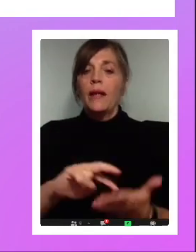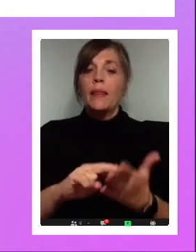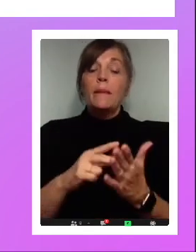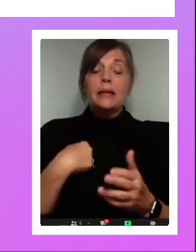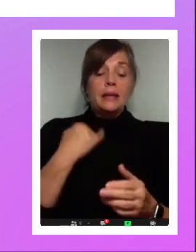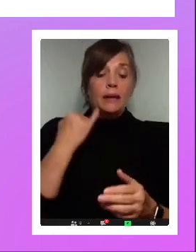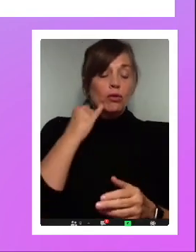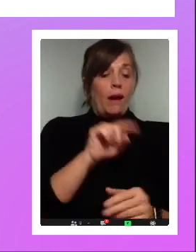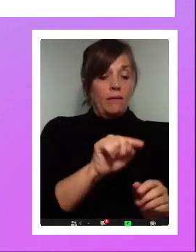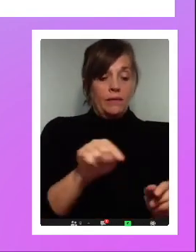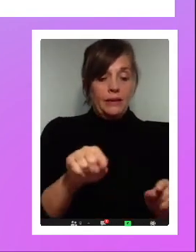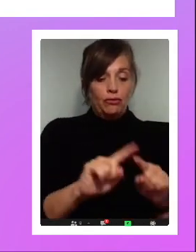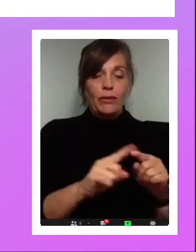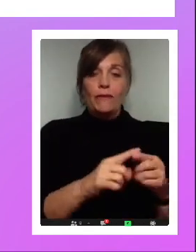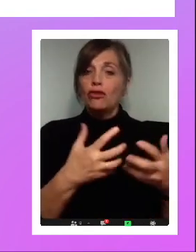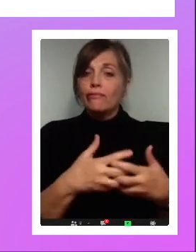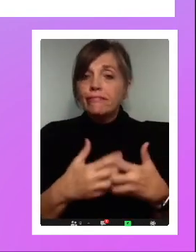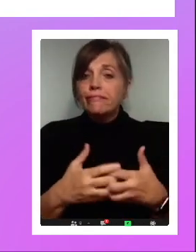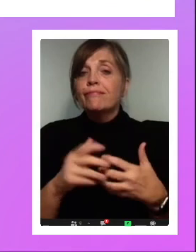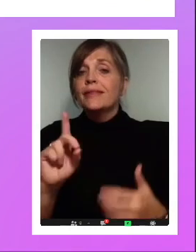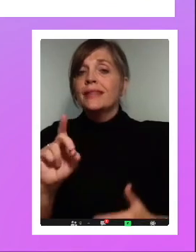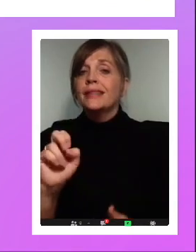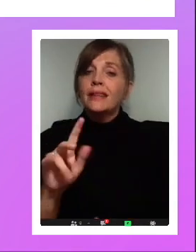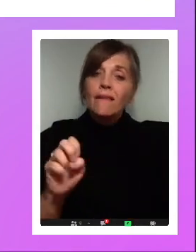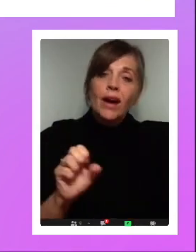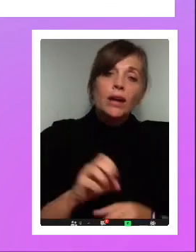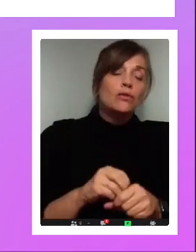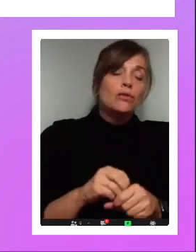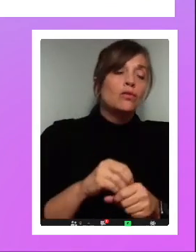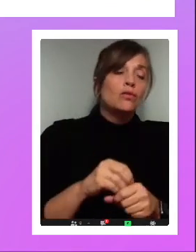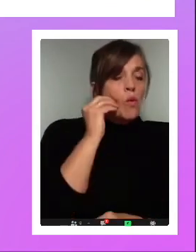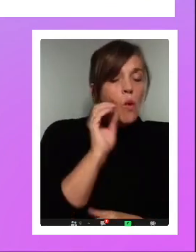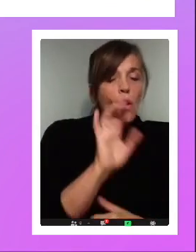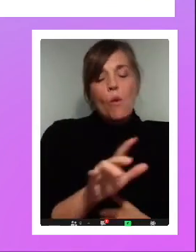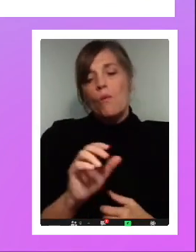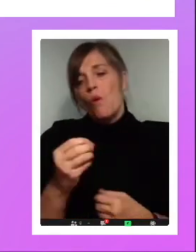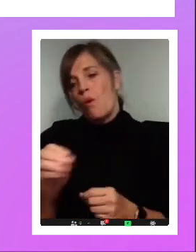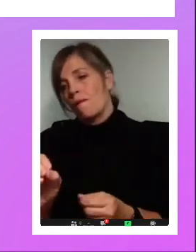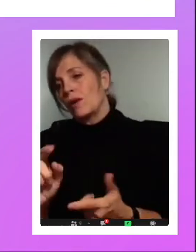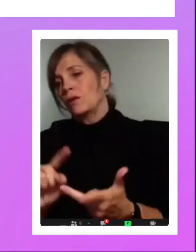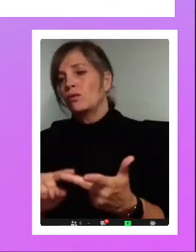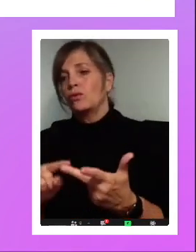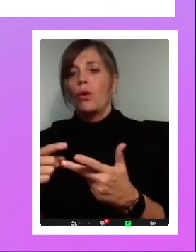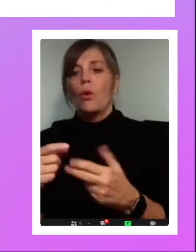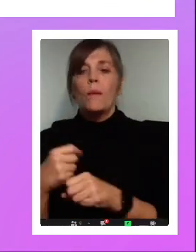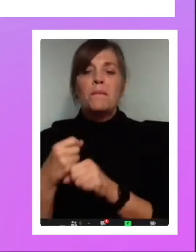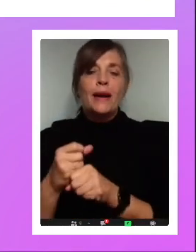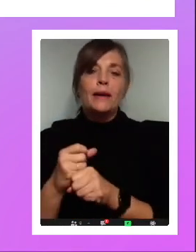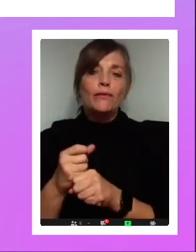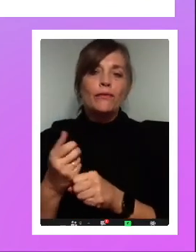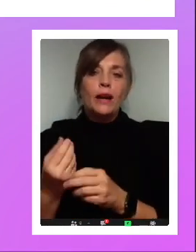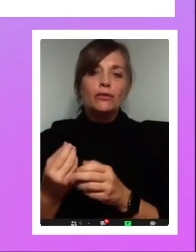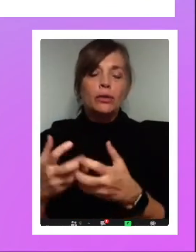that are in your home or your office, or a manufacturing plant rather than relying on interaction